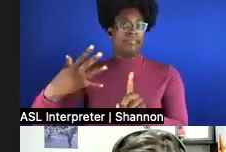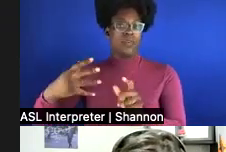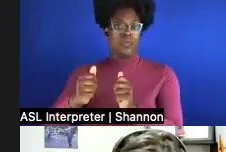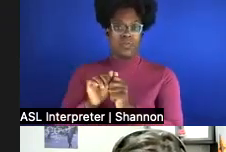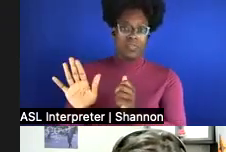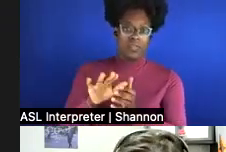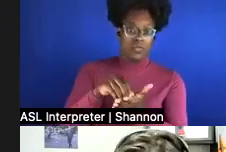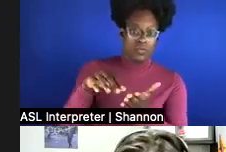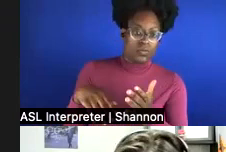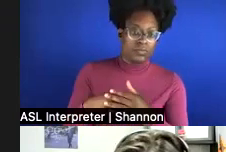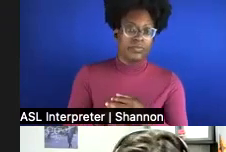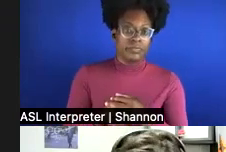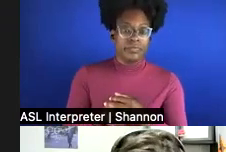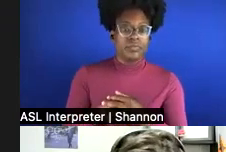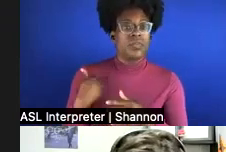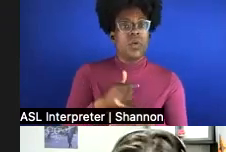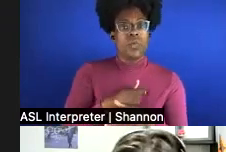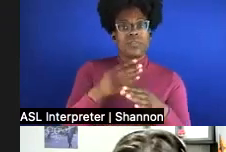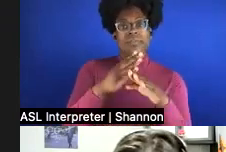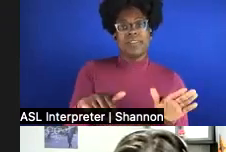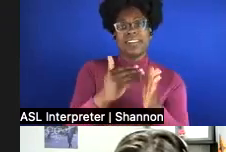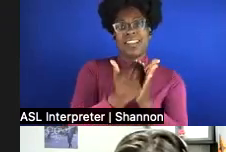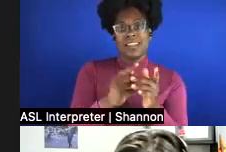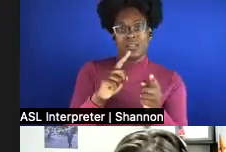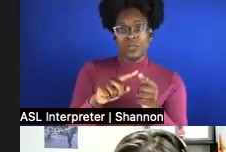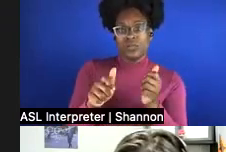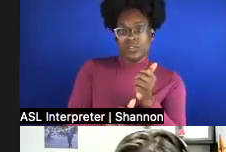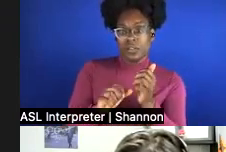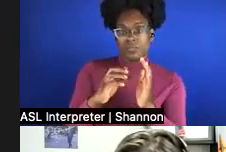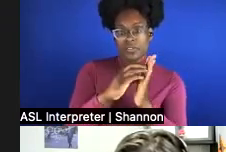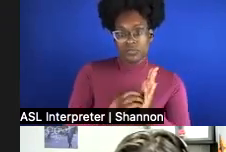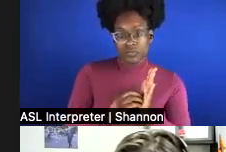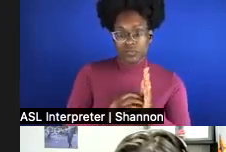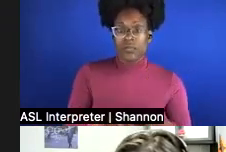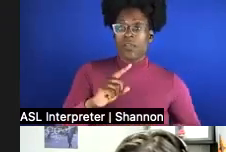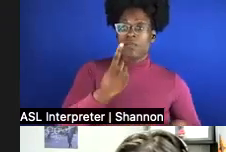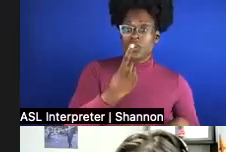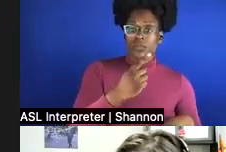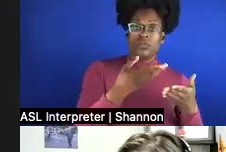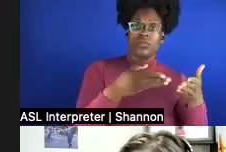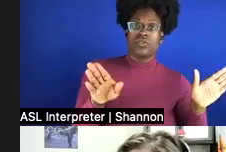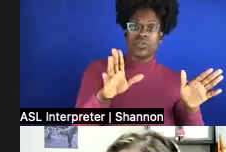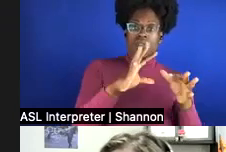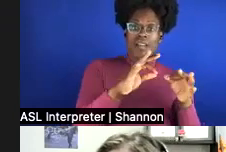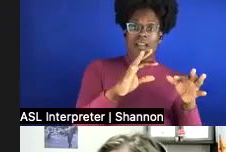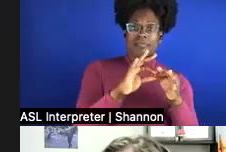we split the list into subsections. The first is general comments on strengths, but we also have